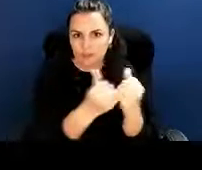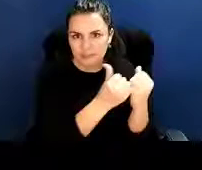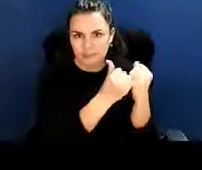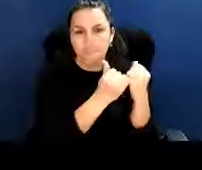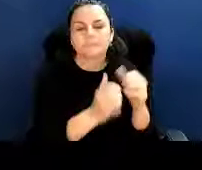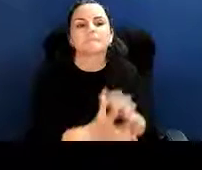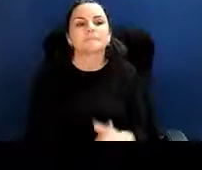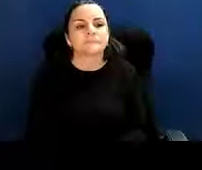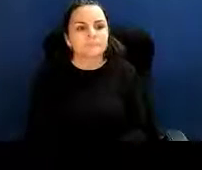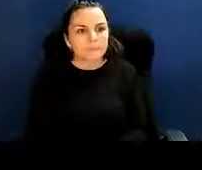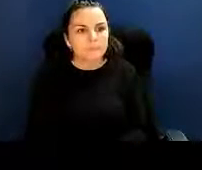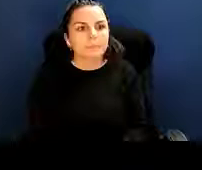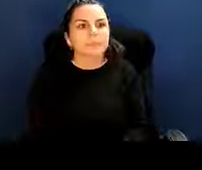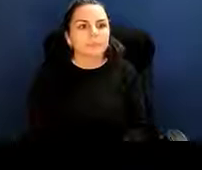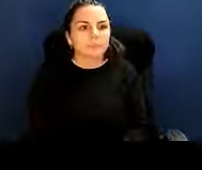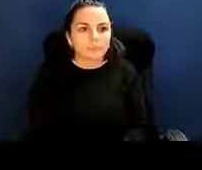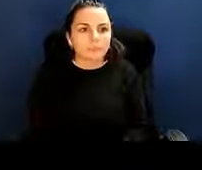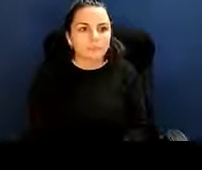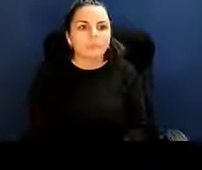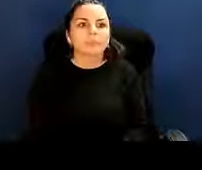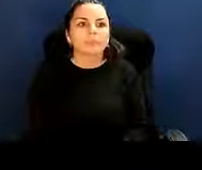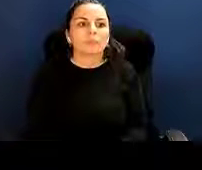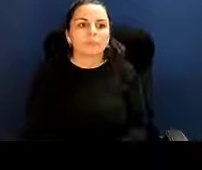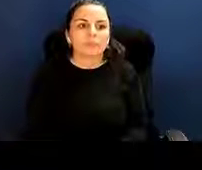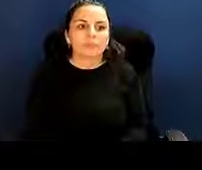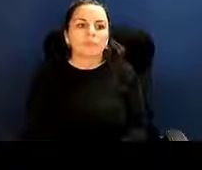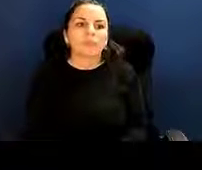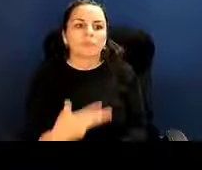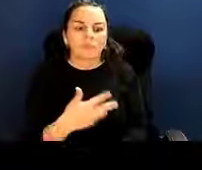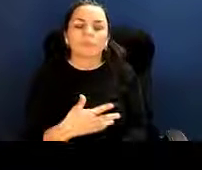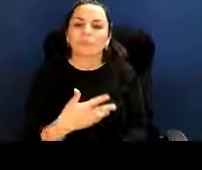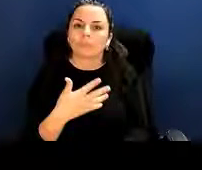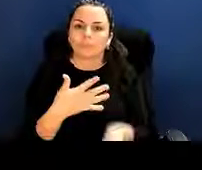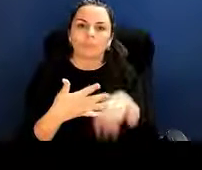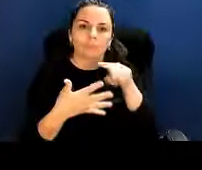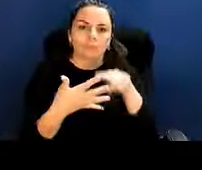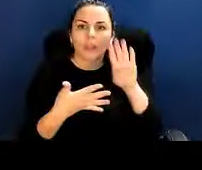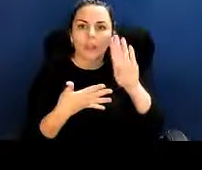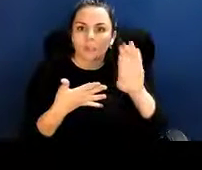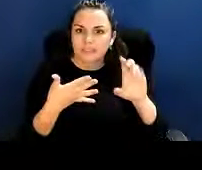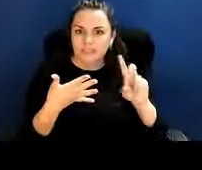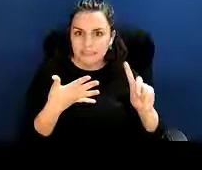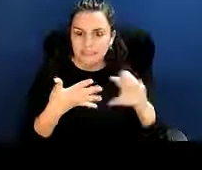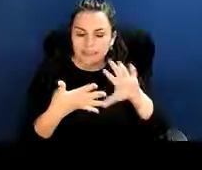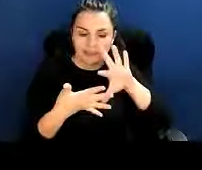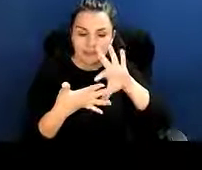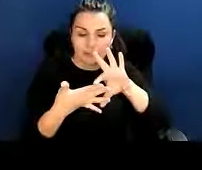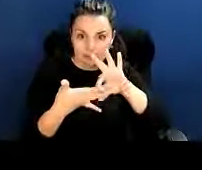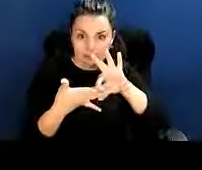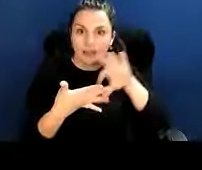So part B-C-D, so parts that need to be adhered to if you receive funding from the Department of Health